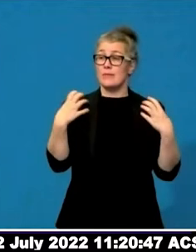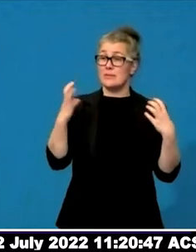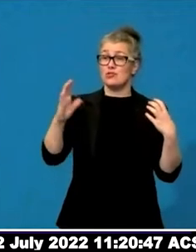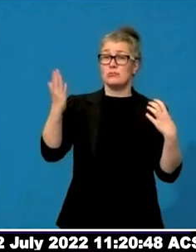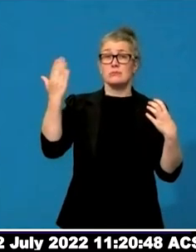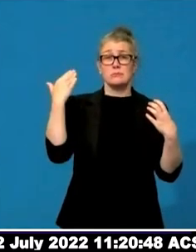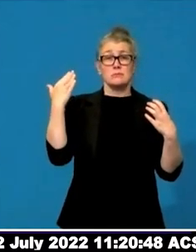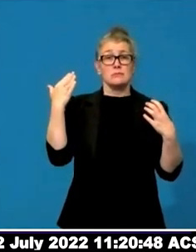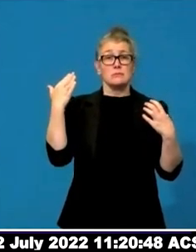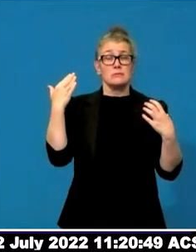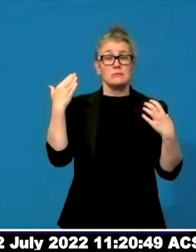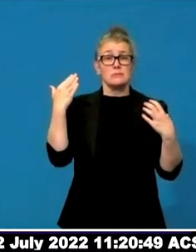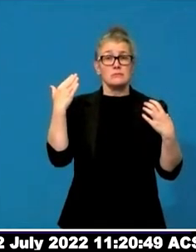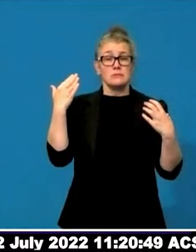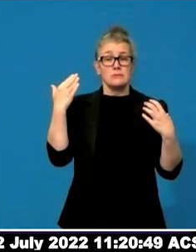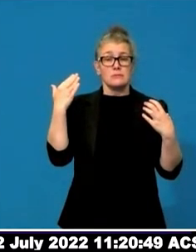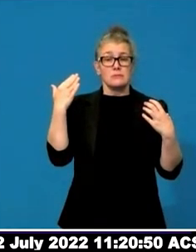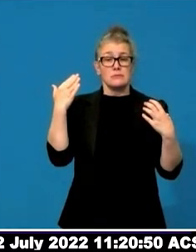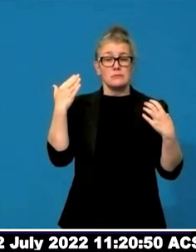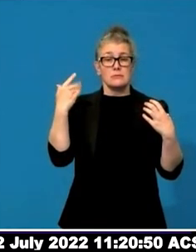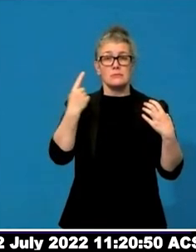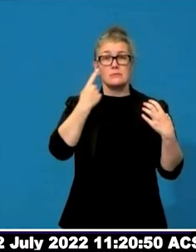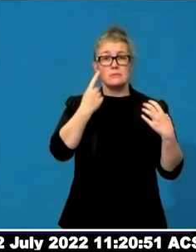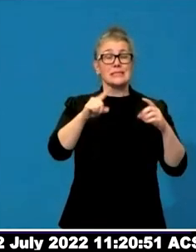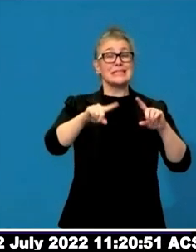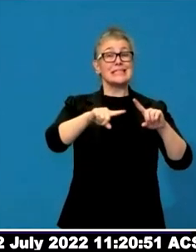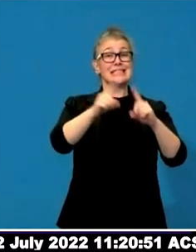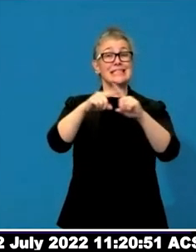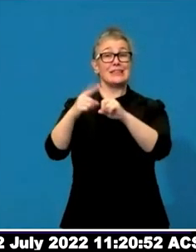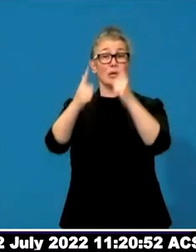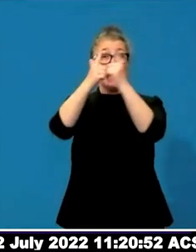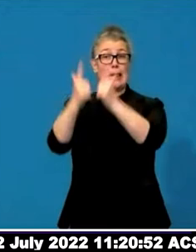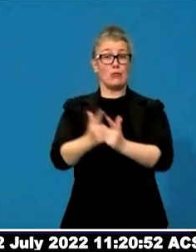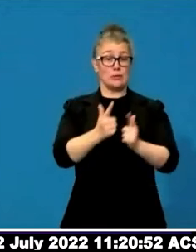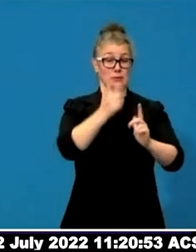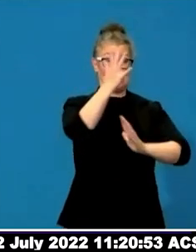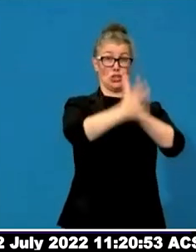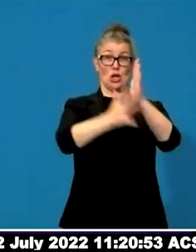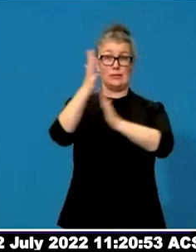you know, the different Deaf signing across Territory communities.